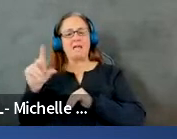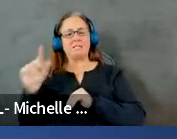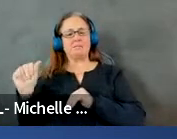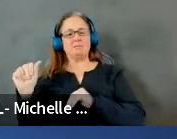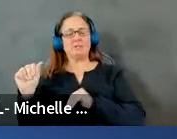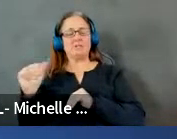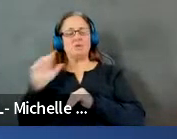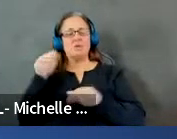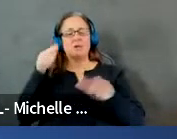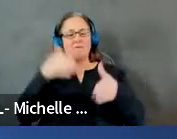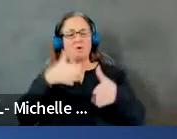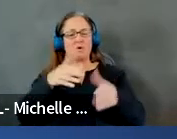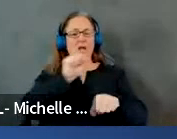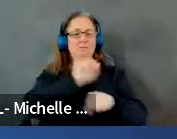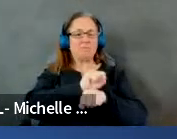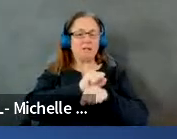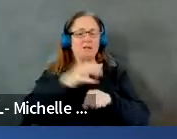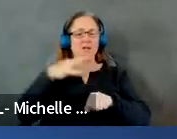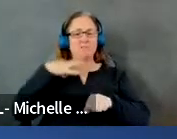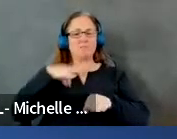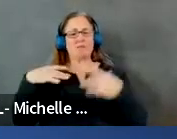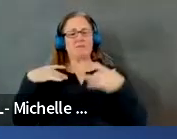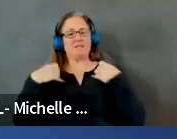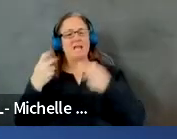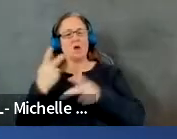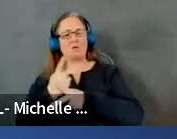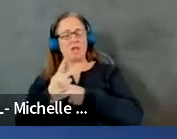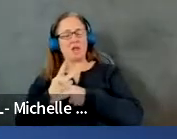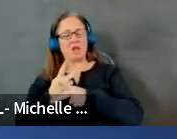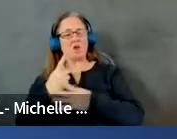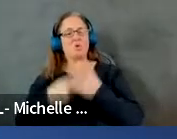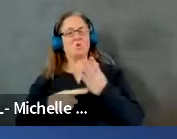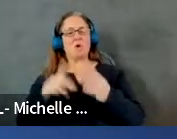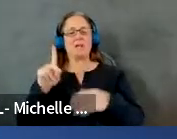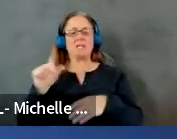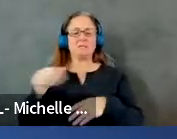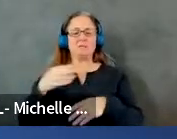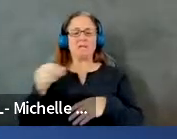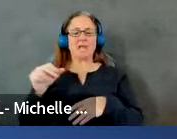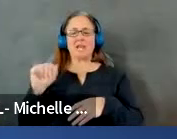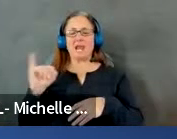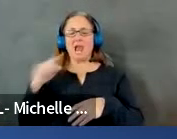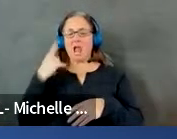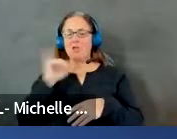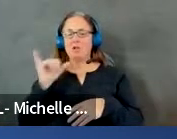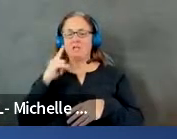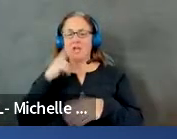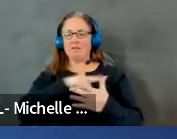employment and benefits in health care and what disability and AI can look like in those spaces.